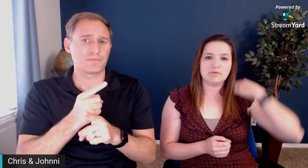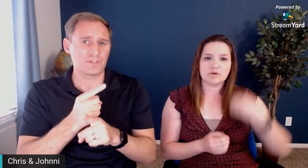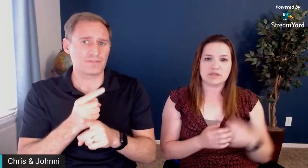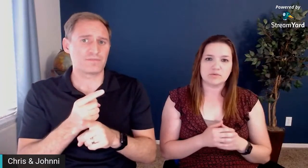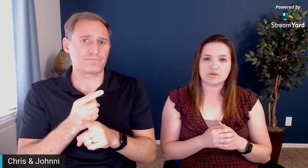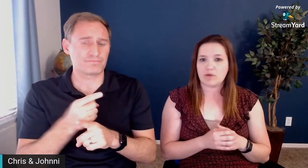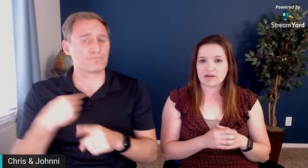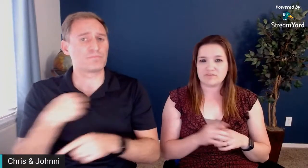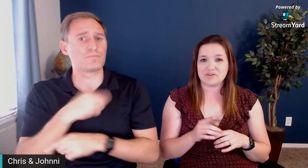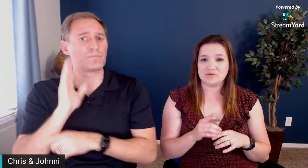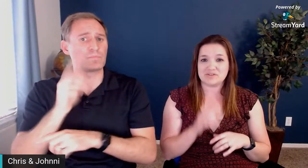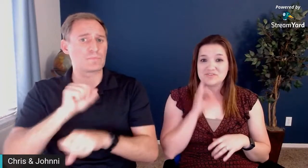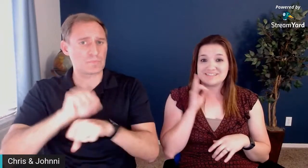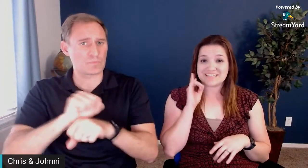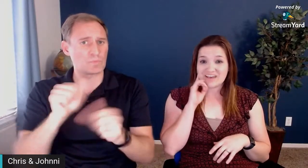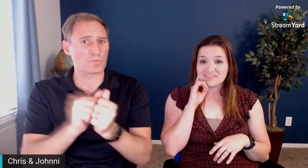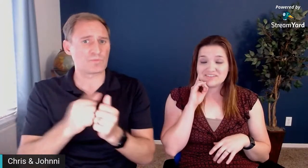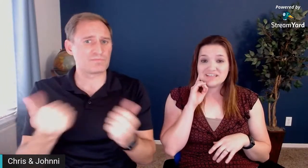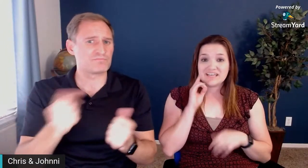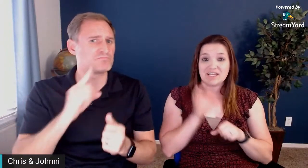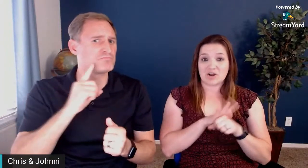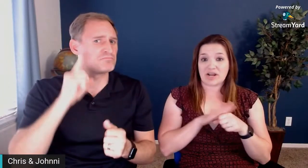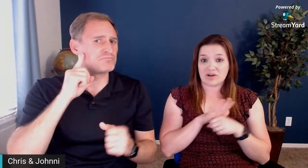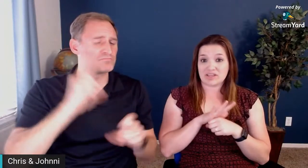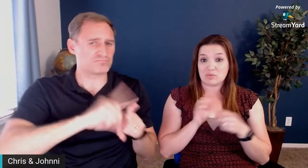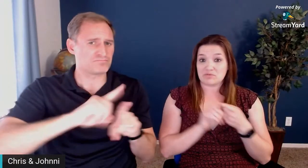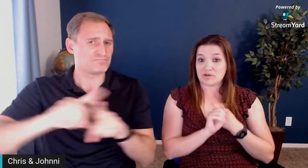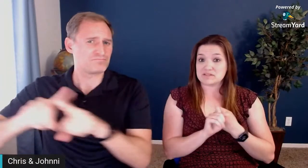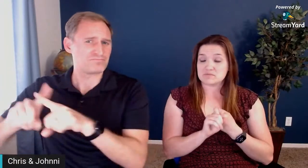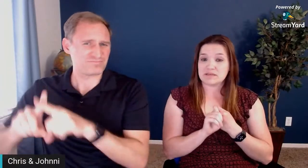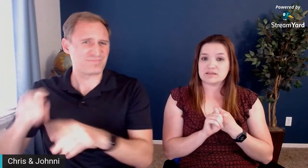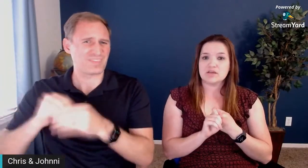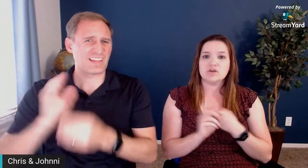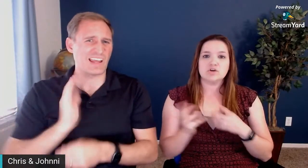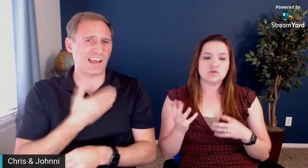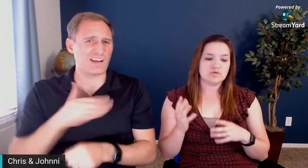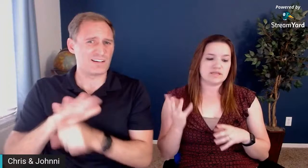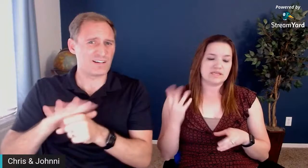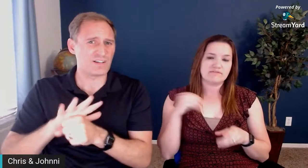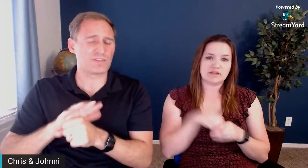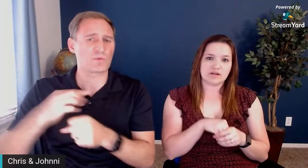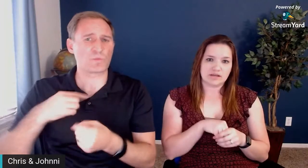be working with quite a few different death in our area that we're friends with who can give their